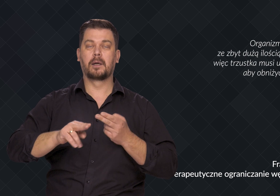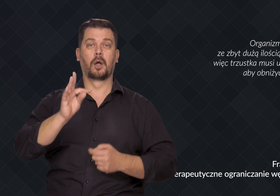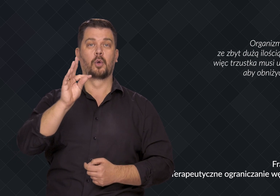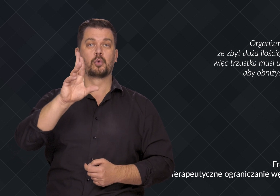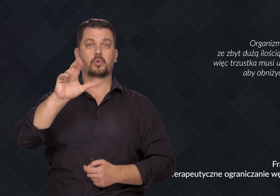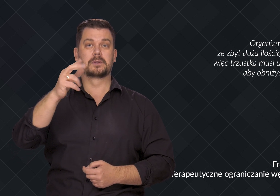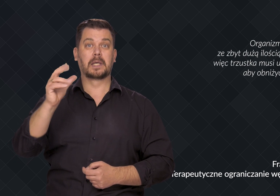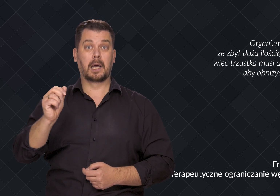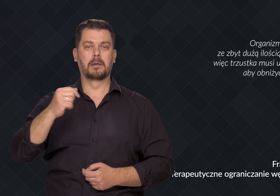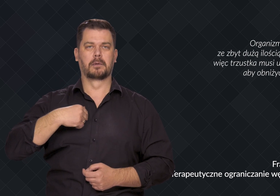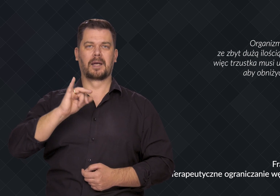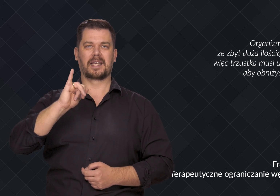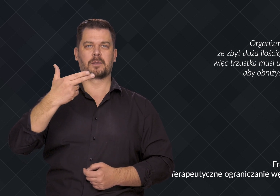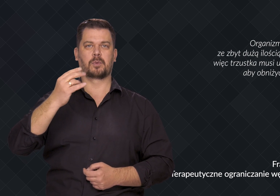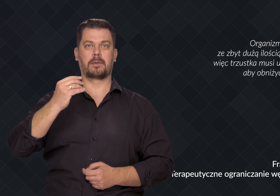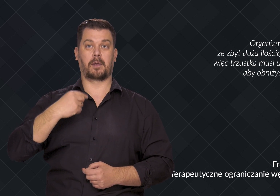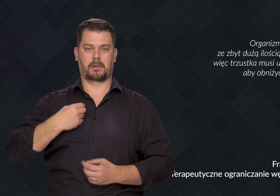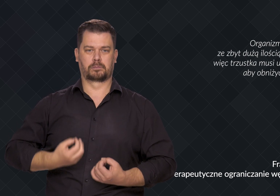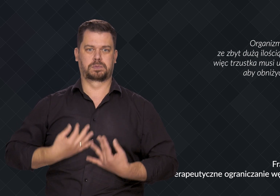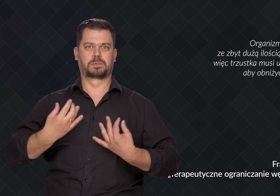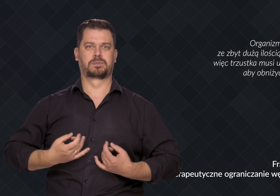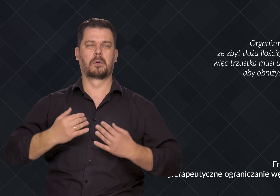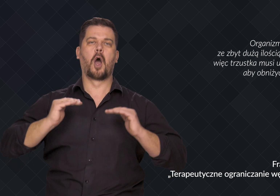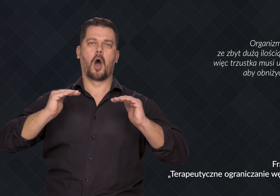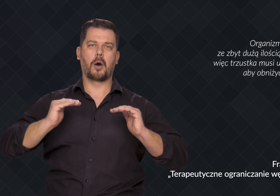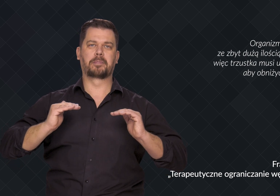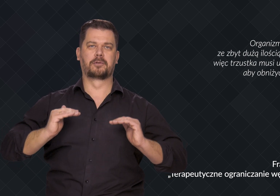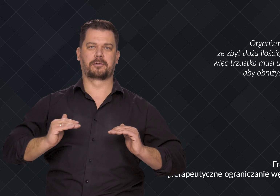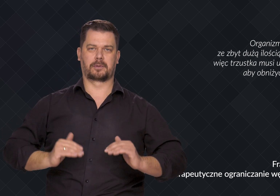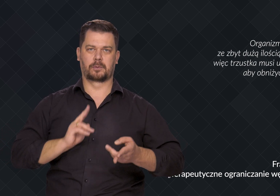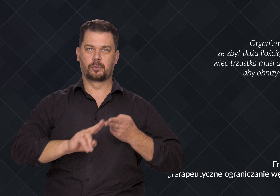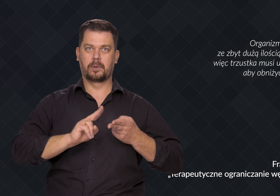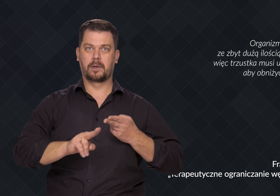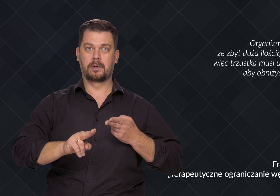so the pancreas has to release insulin to lower the sugar level.